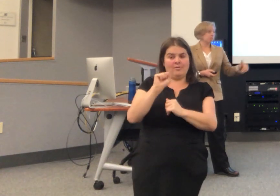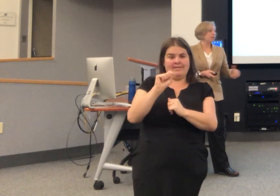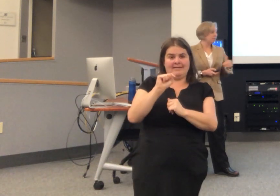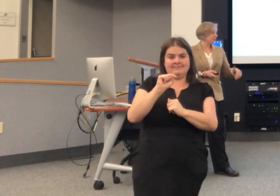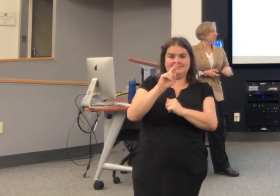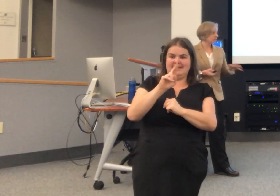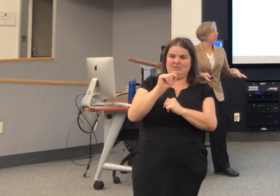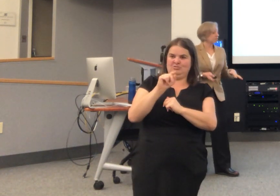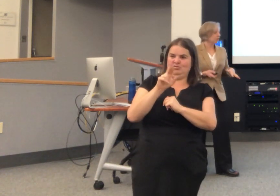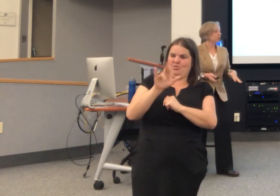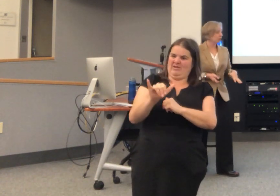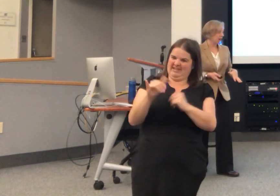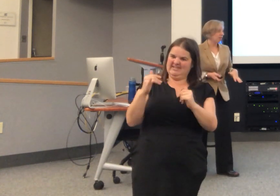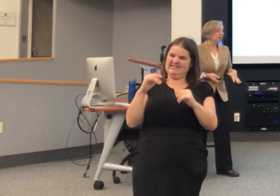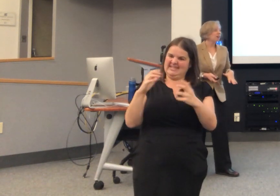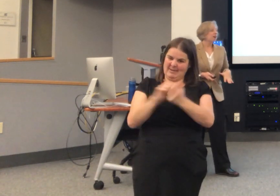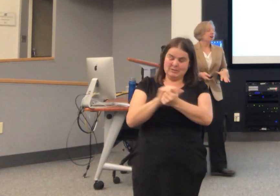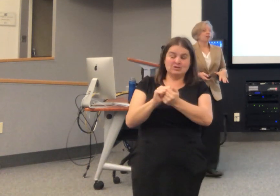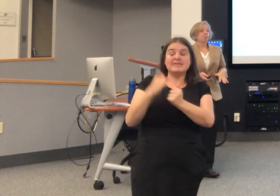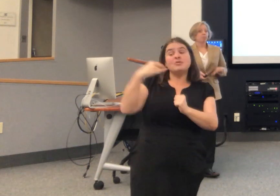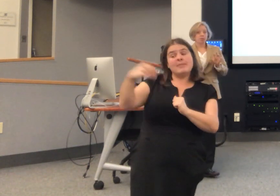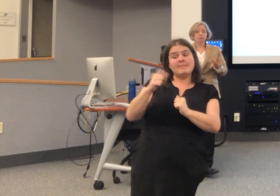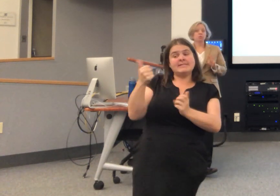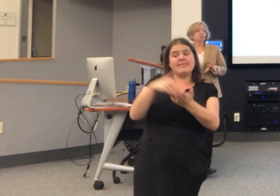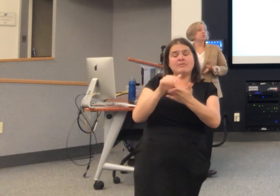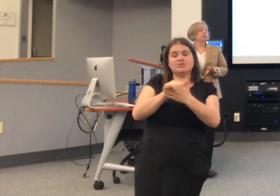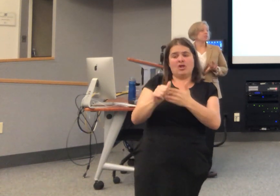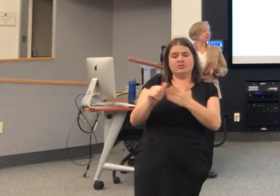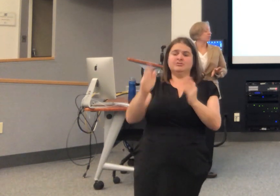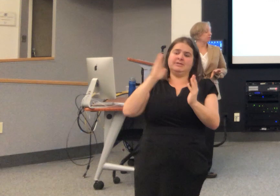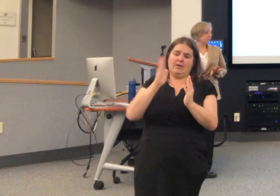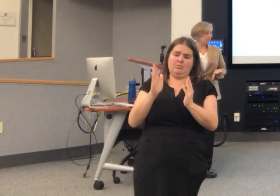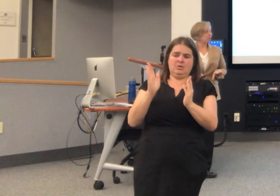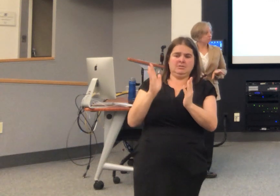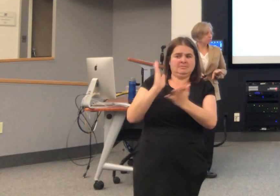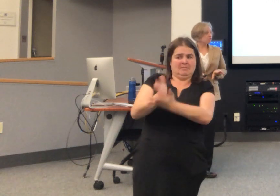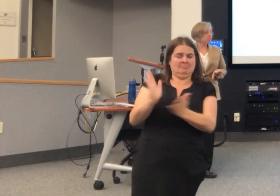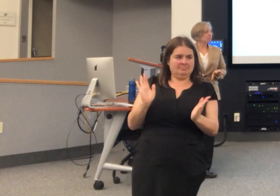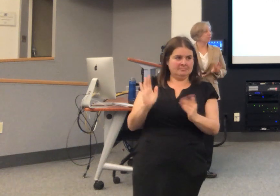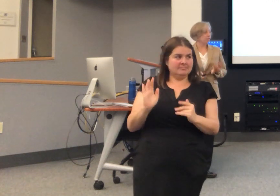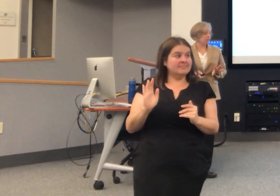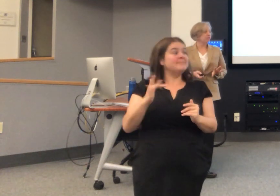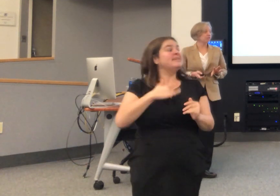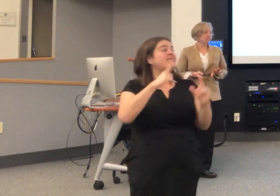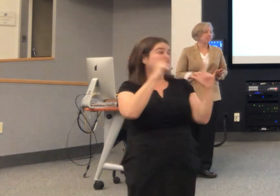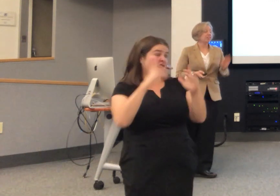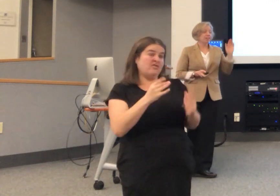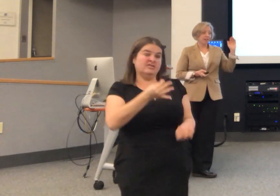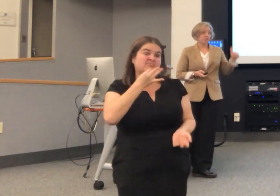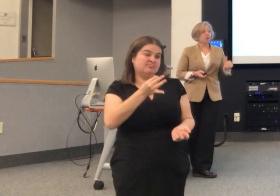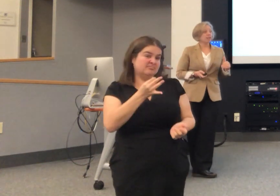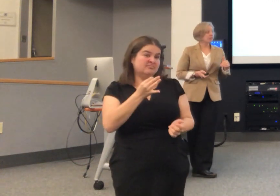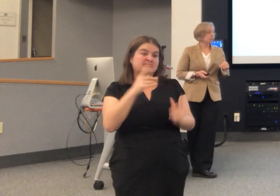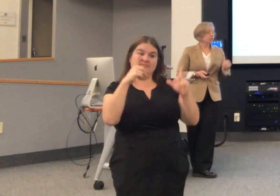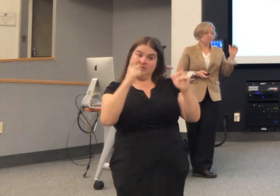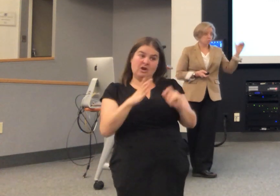to just pay me $10,000 and I'll go away. The people who do this best I know are photographers. They're very good at tracking their works,